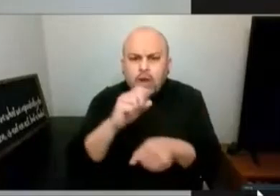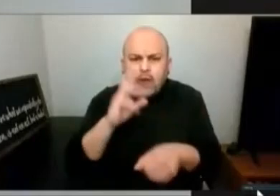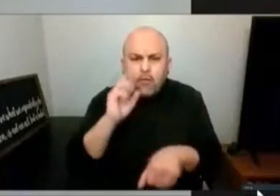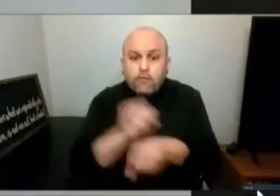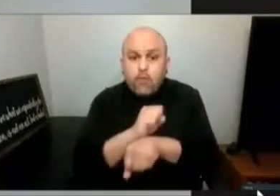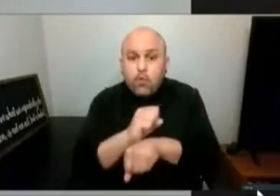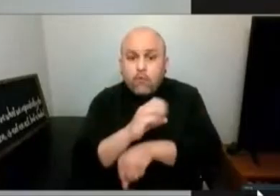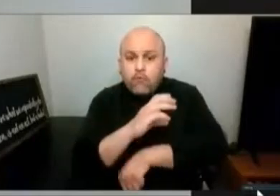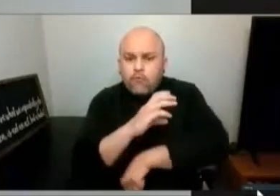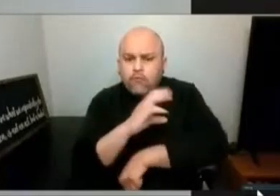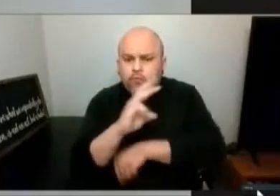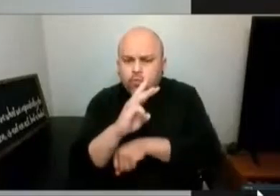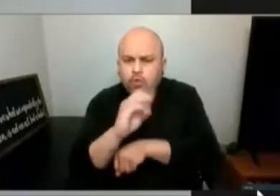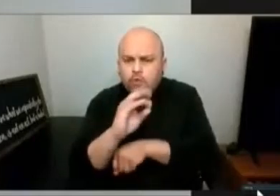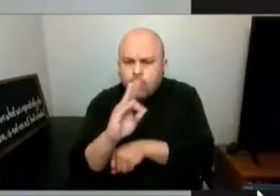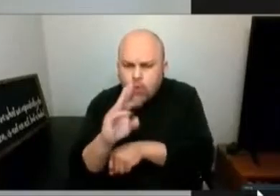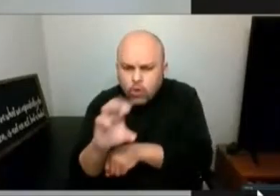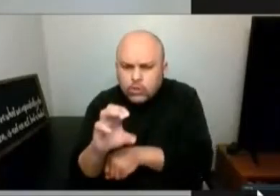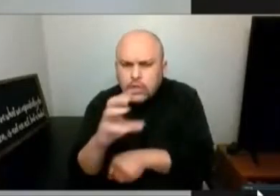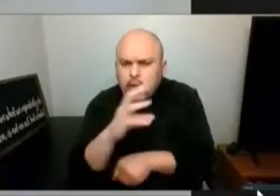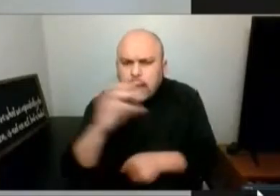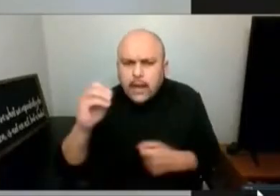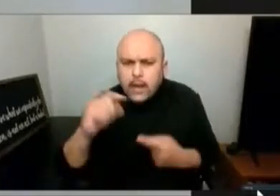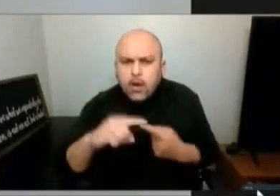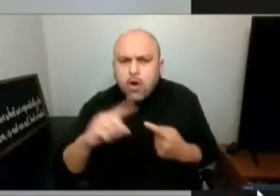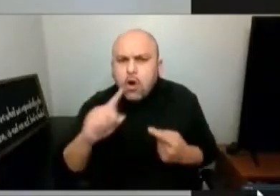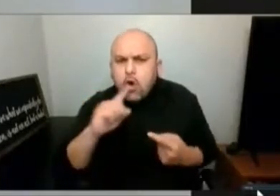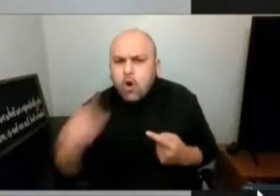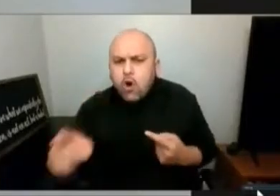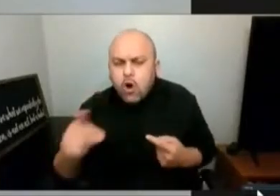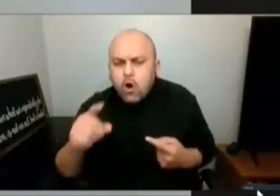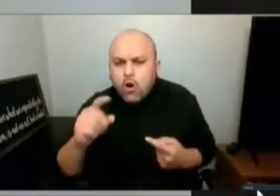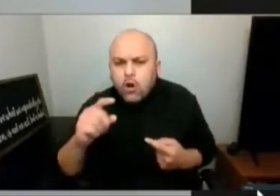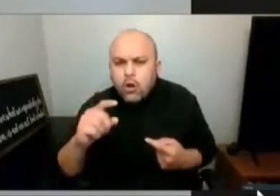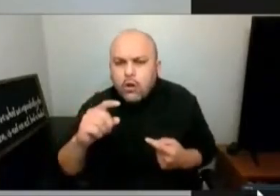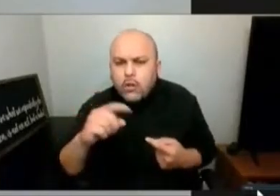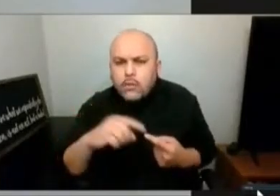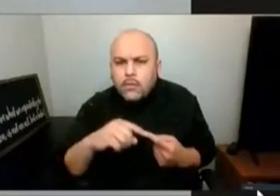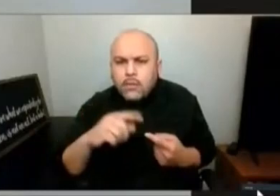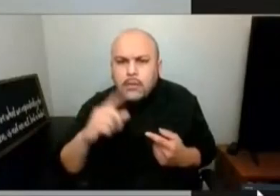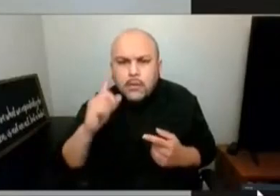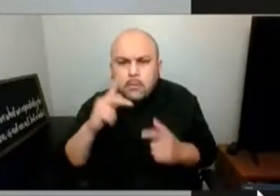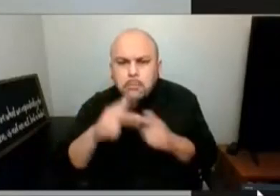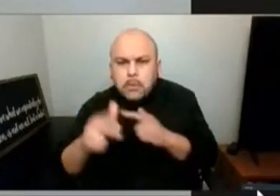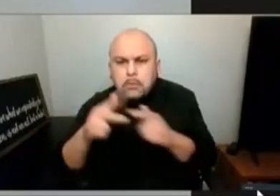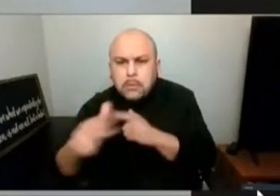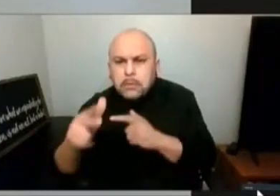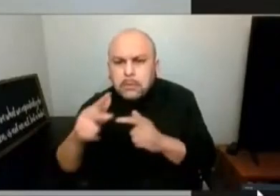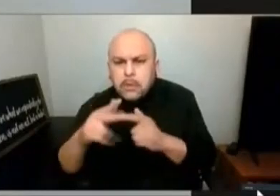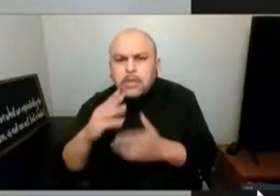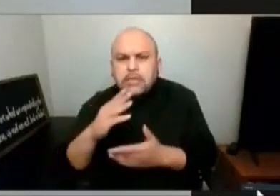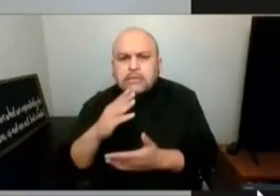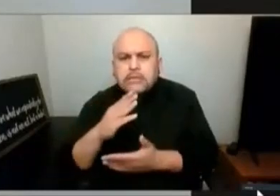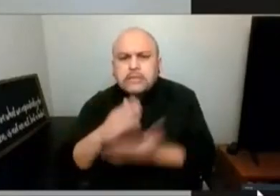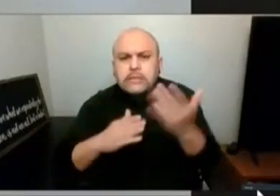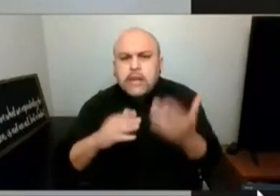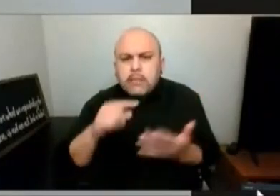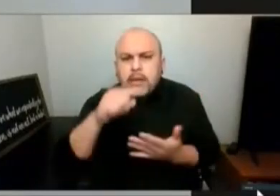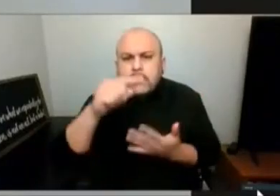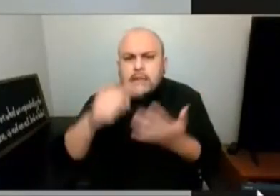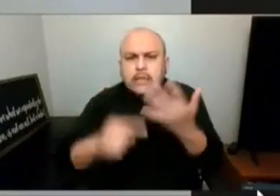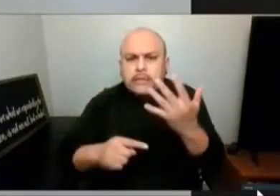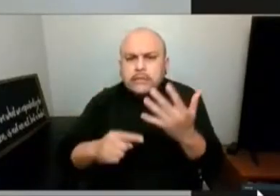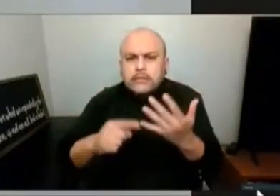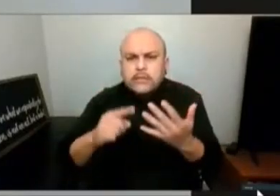best to addressing some of the needs of the most underserved communities.